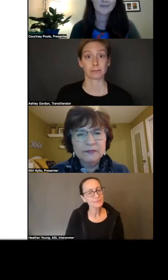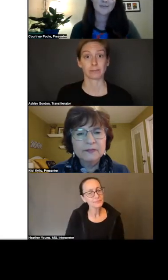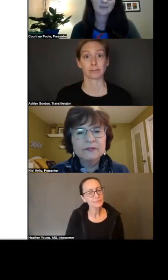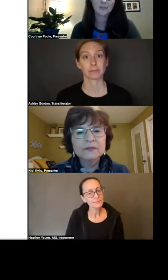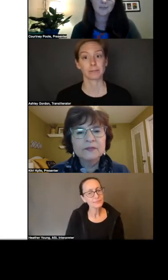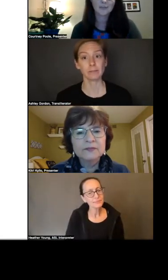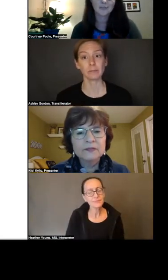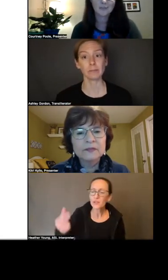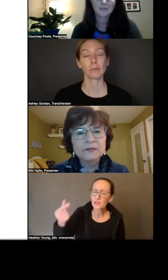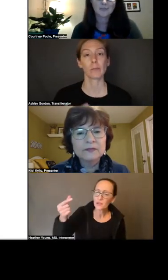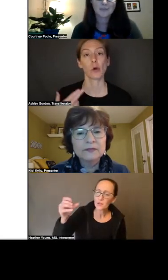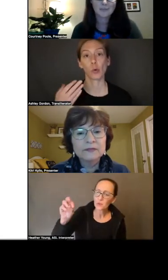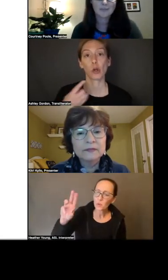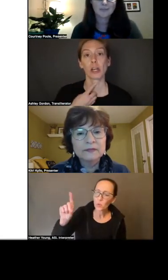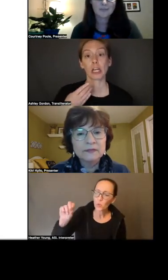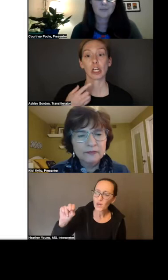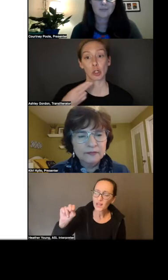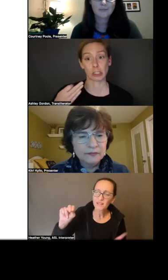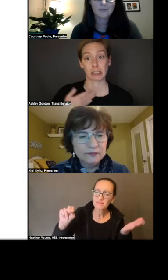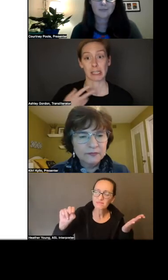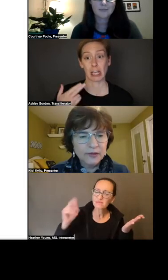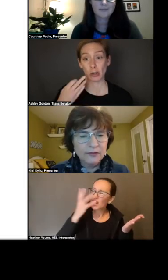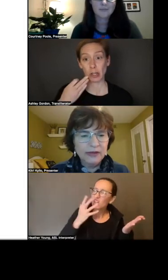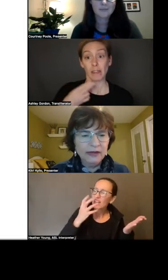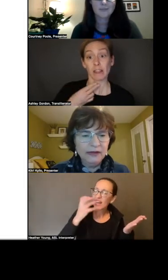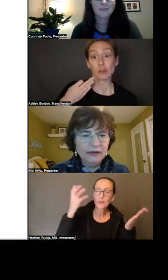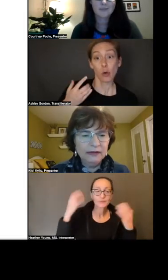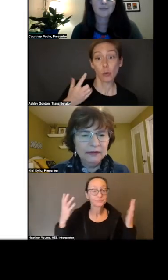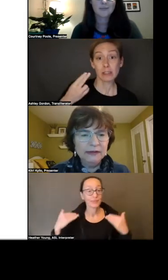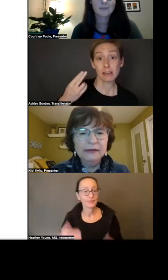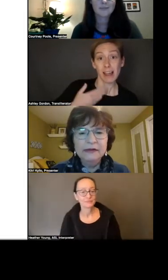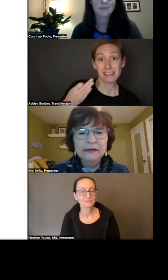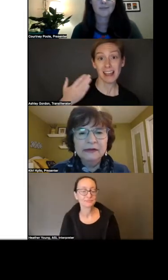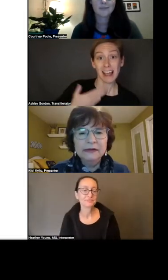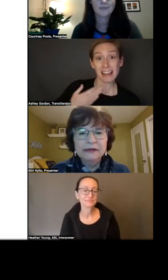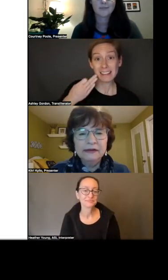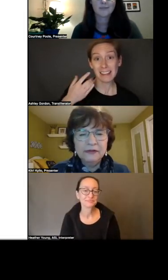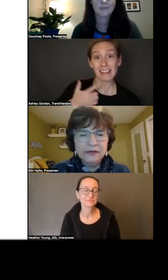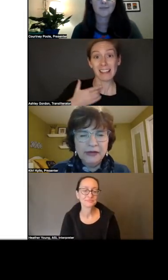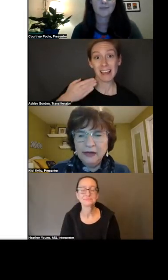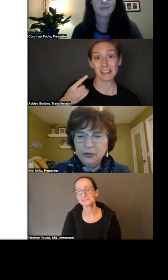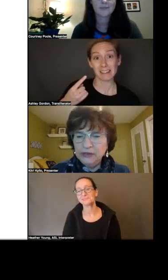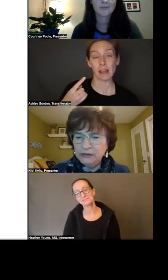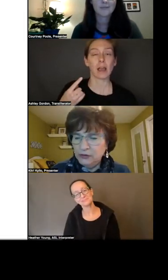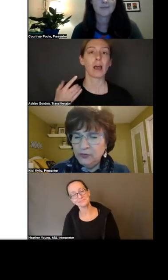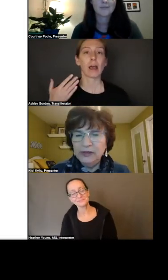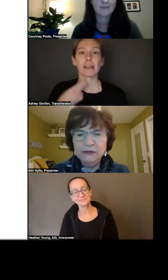Gordon looks angry. His home was a nice, icy land. Okay, I'm going to go on.